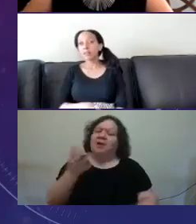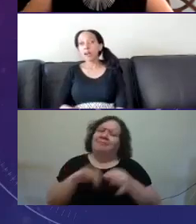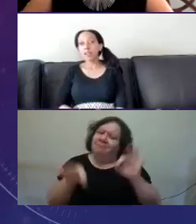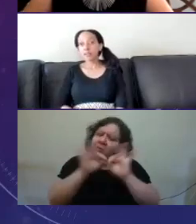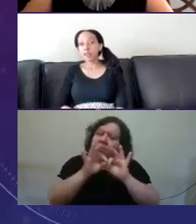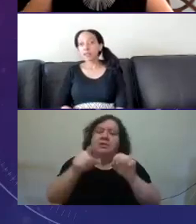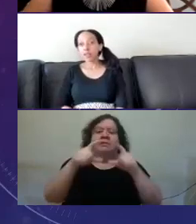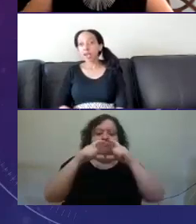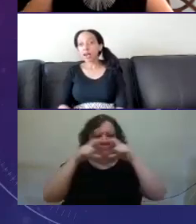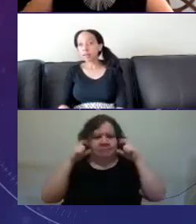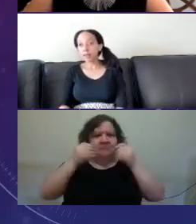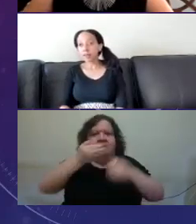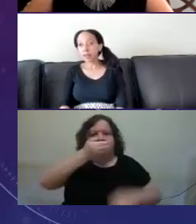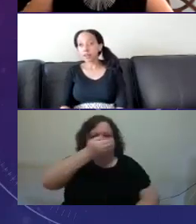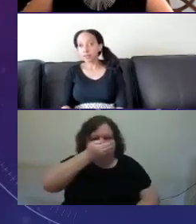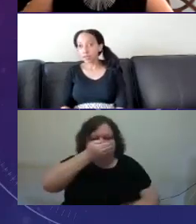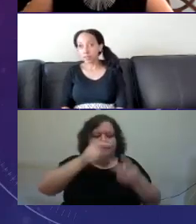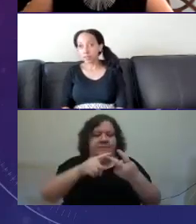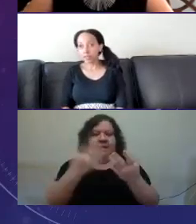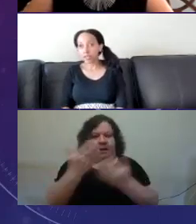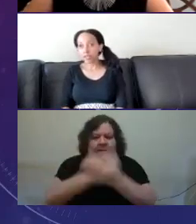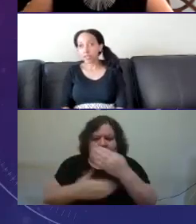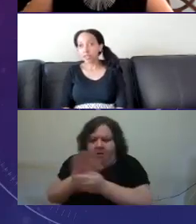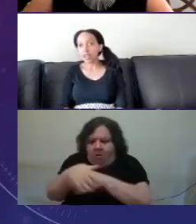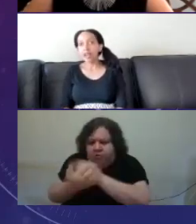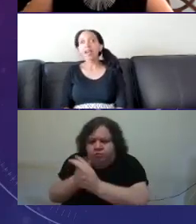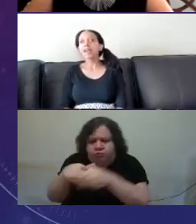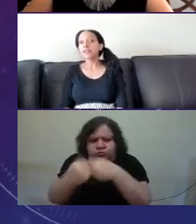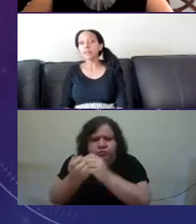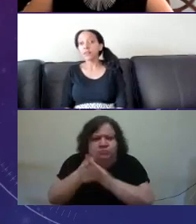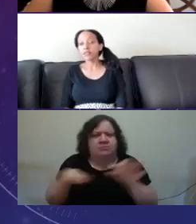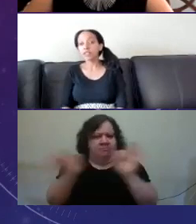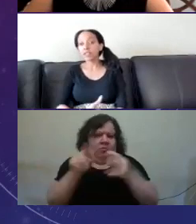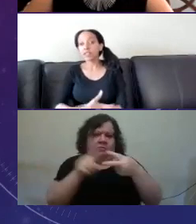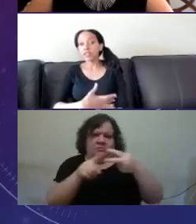best way for me to help everyone during this presentation is for folks to just